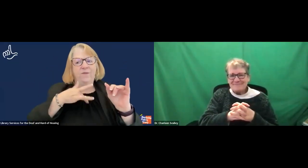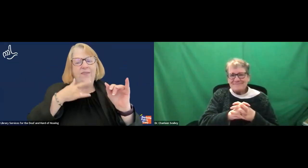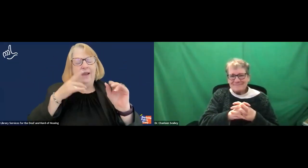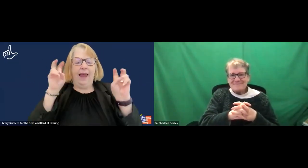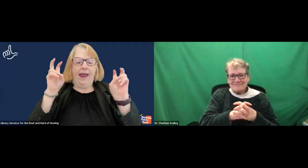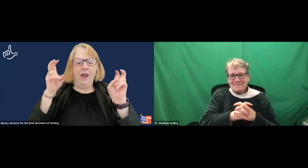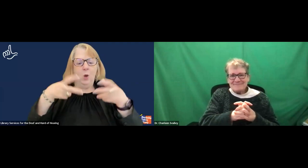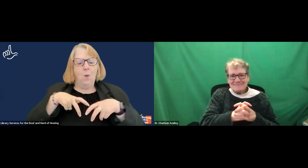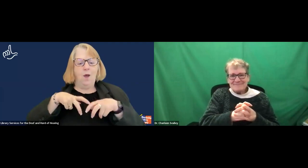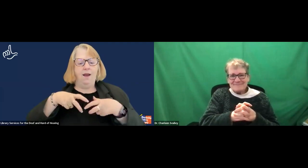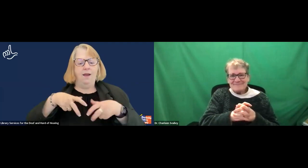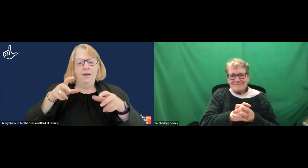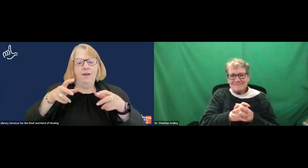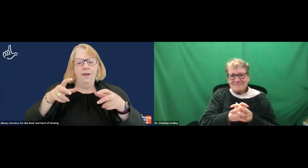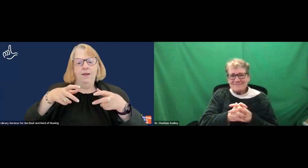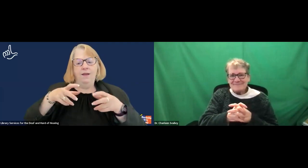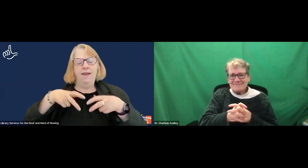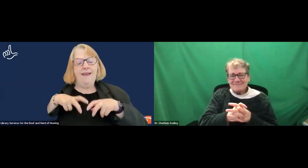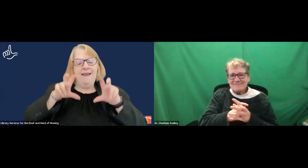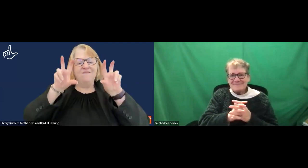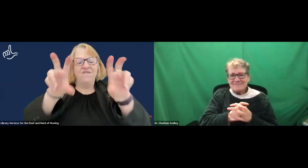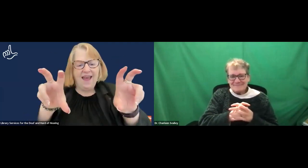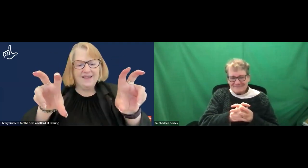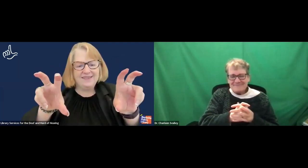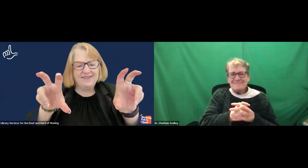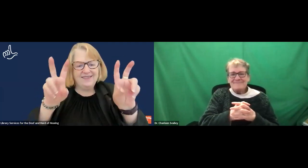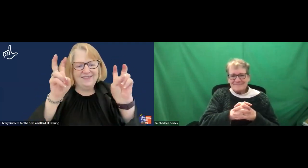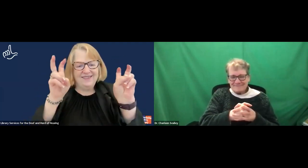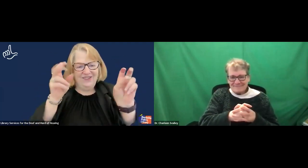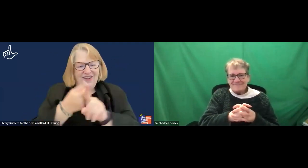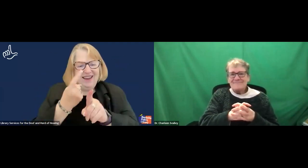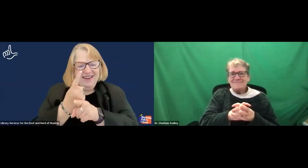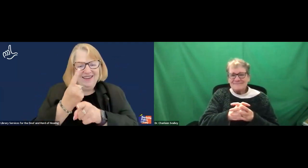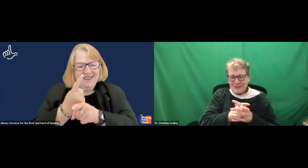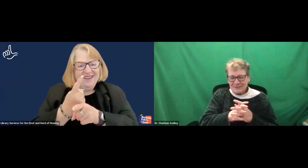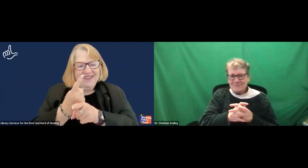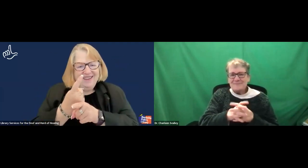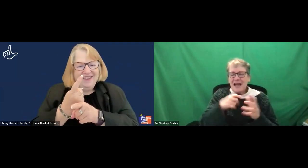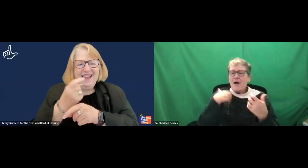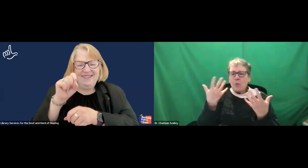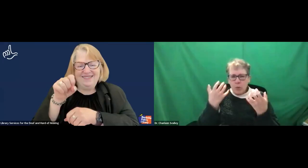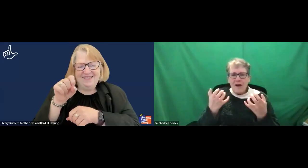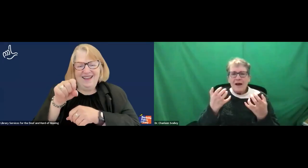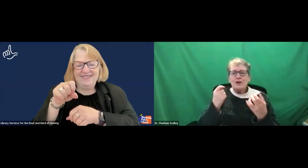And now to share that knowledge and to teach others and to, you know,